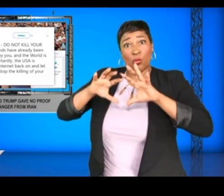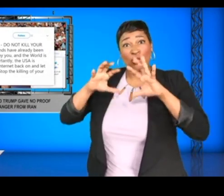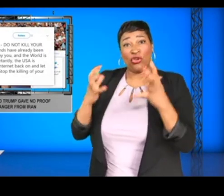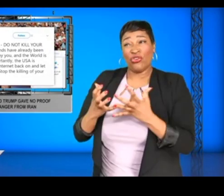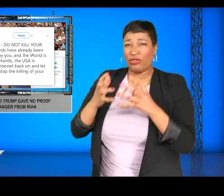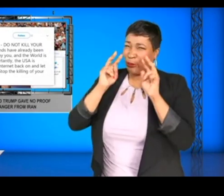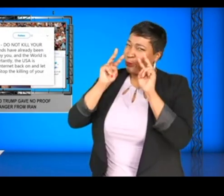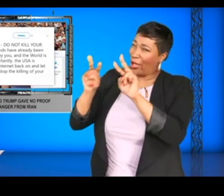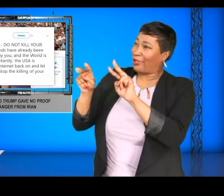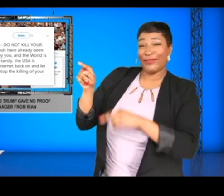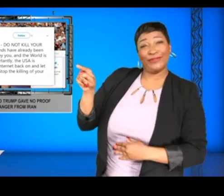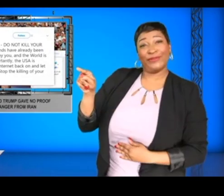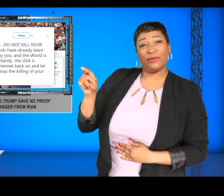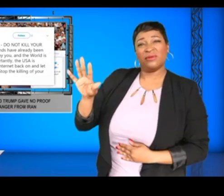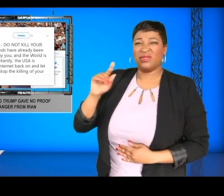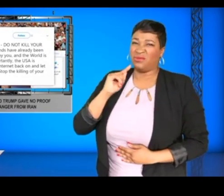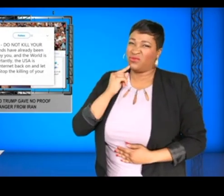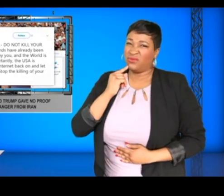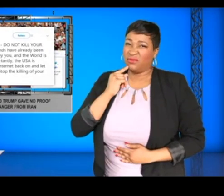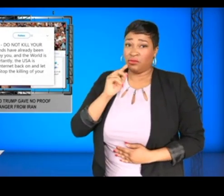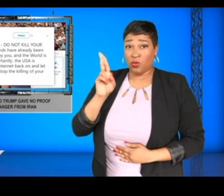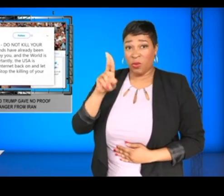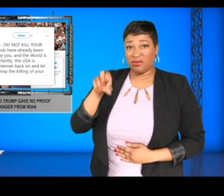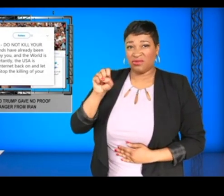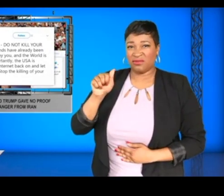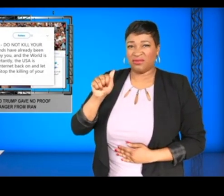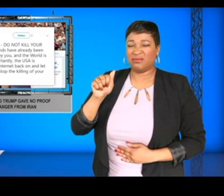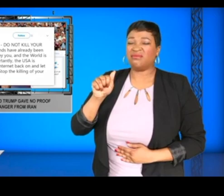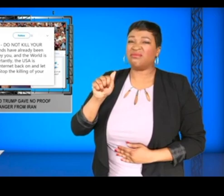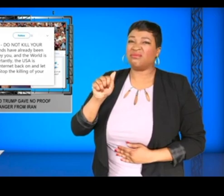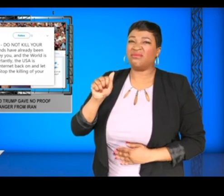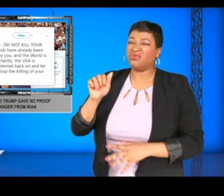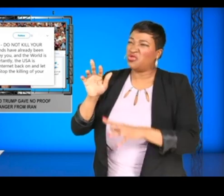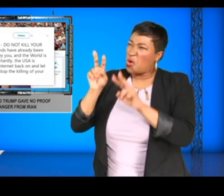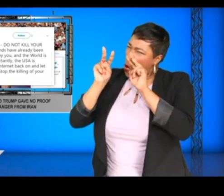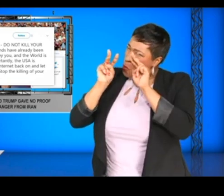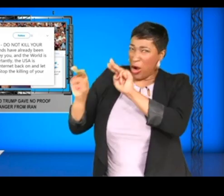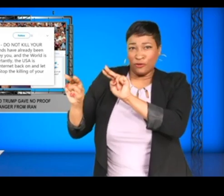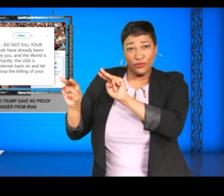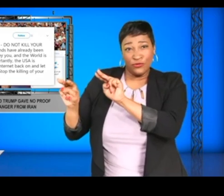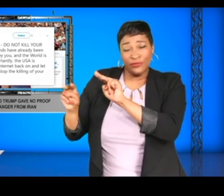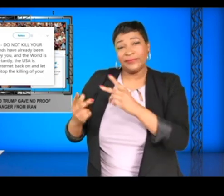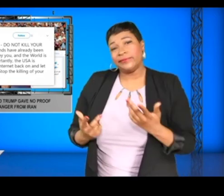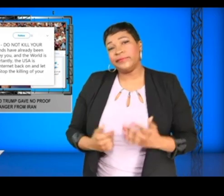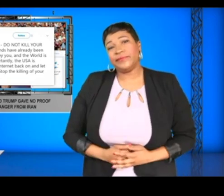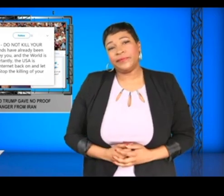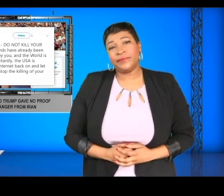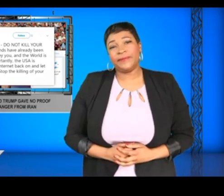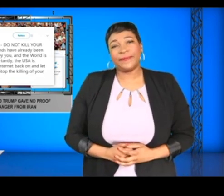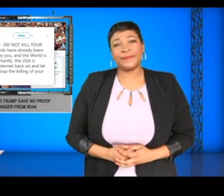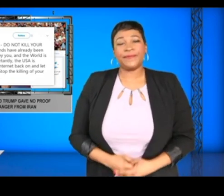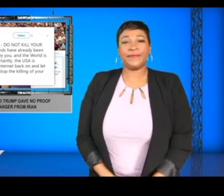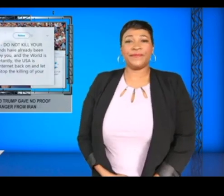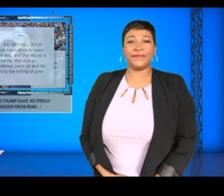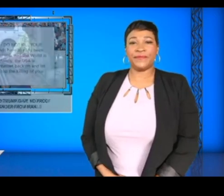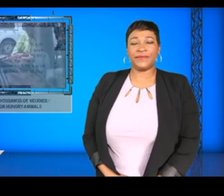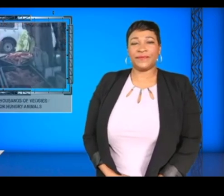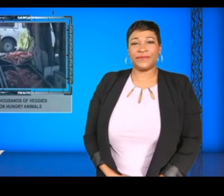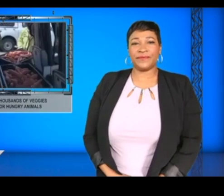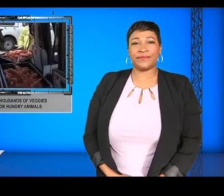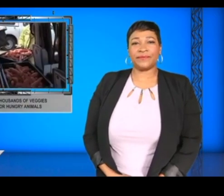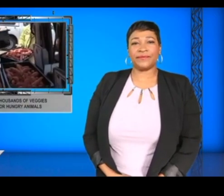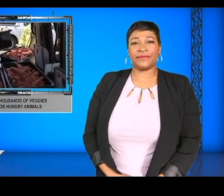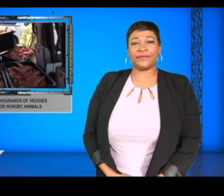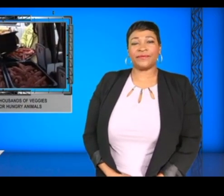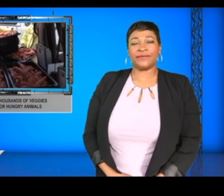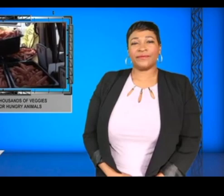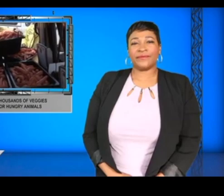The President's tweet says: "The world is watching. More importantly the USA is watching."